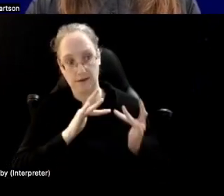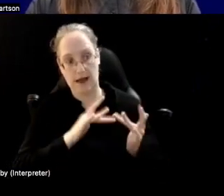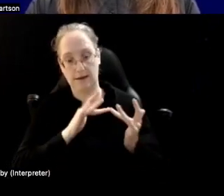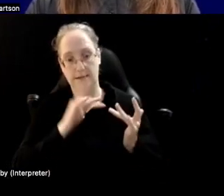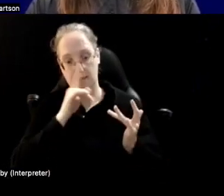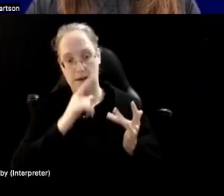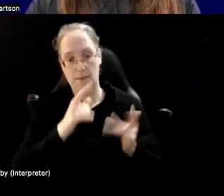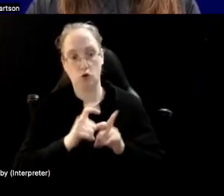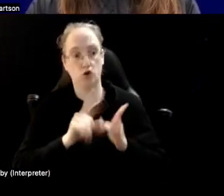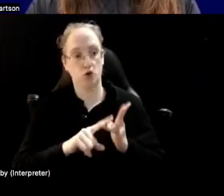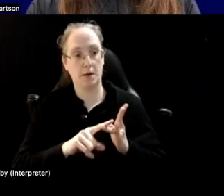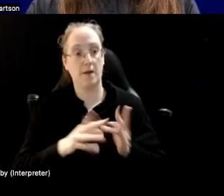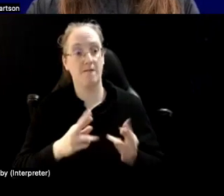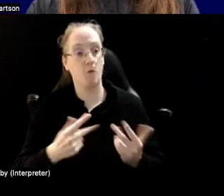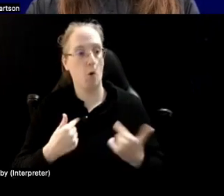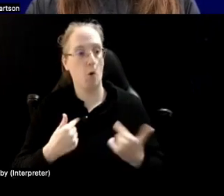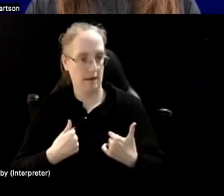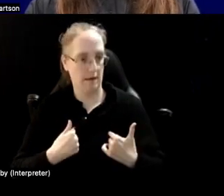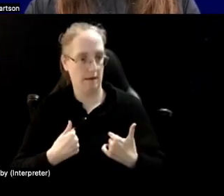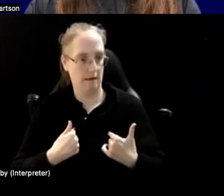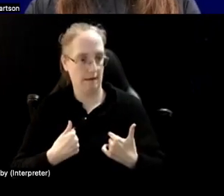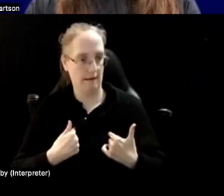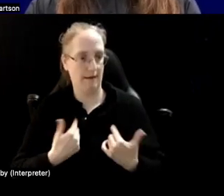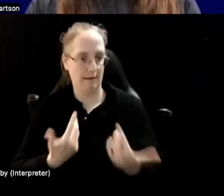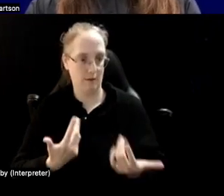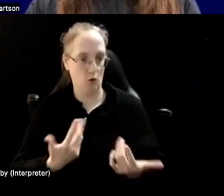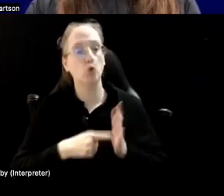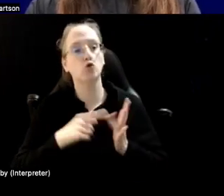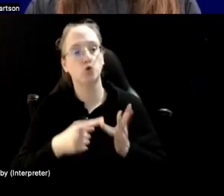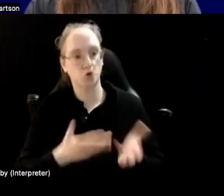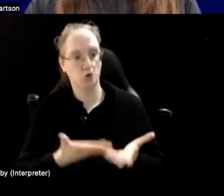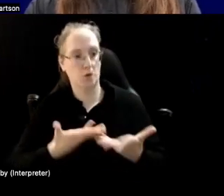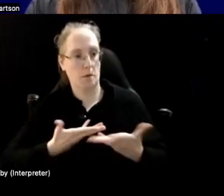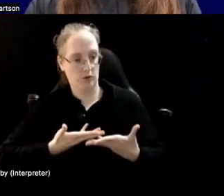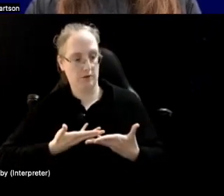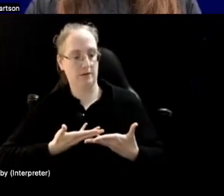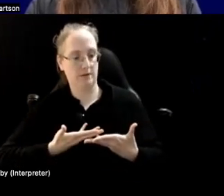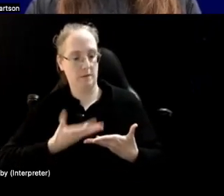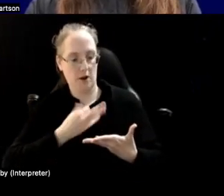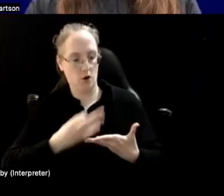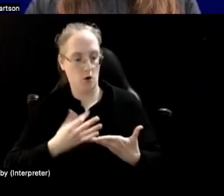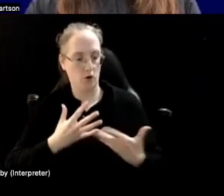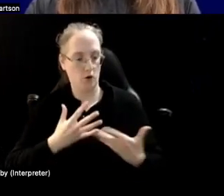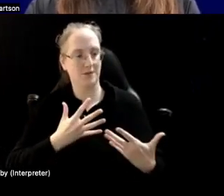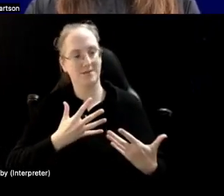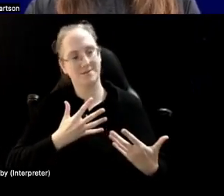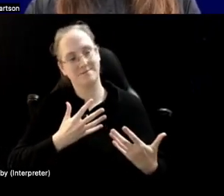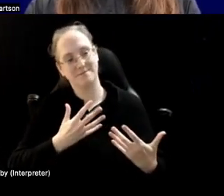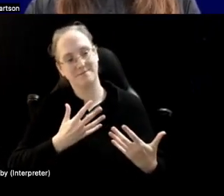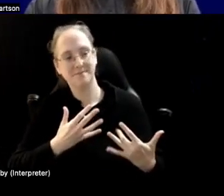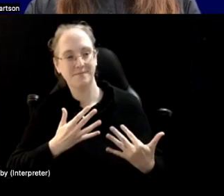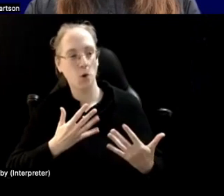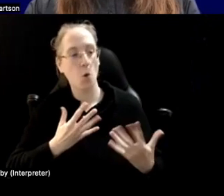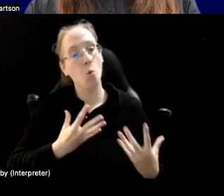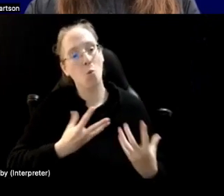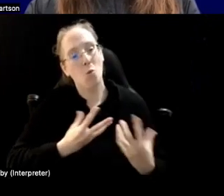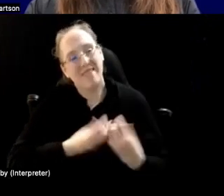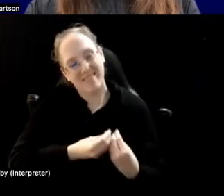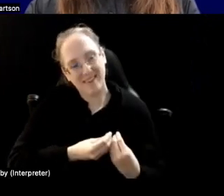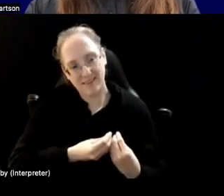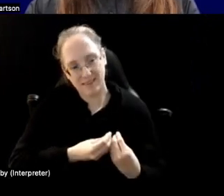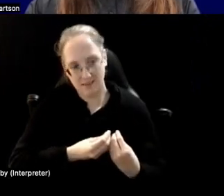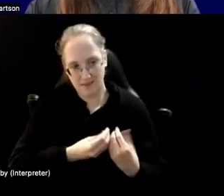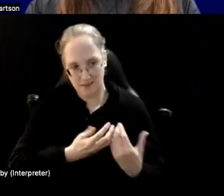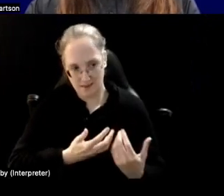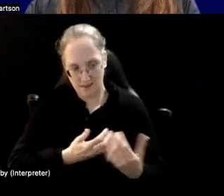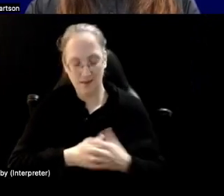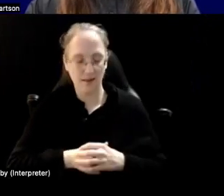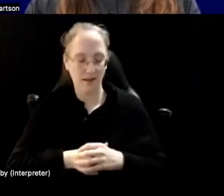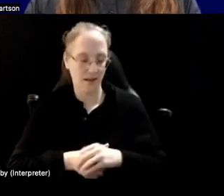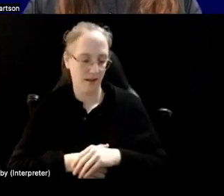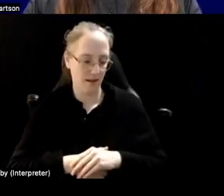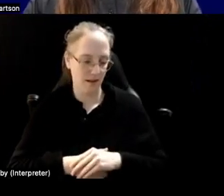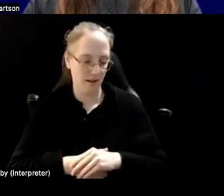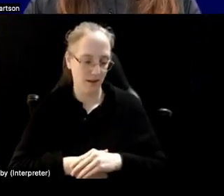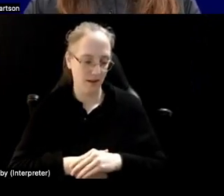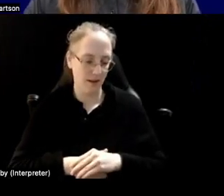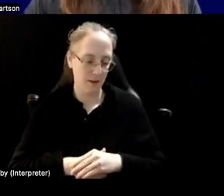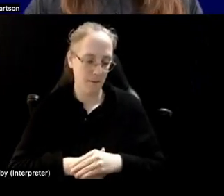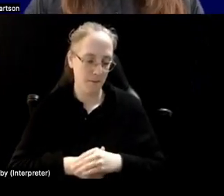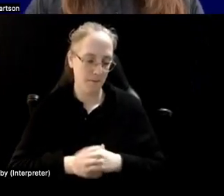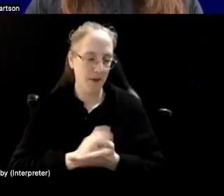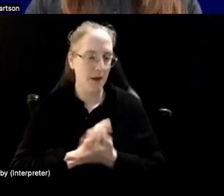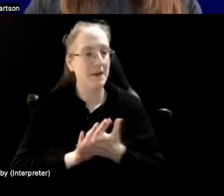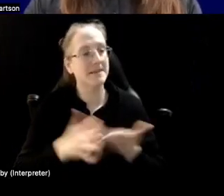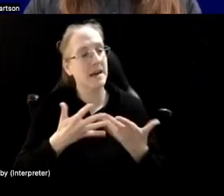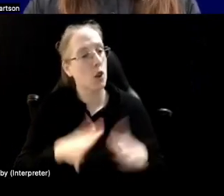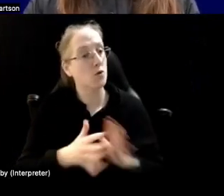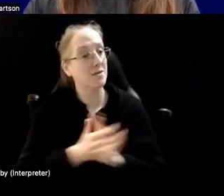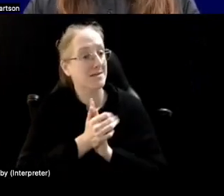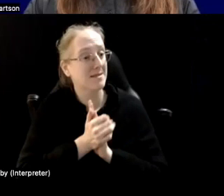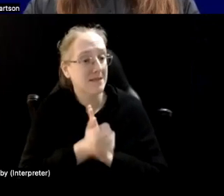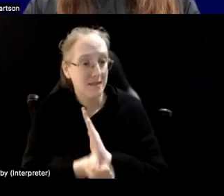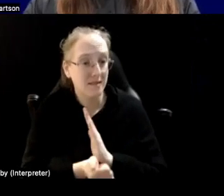things for them or to them, but not so much with them, so they lose the skill, I think, to interact